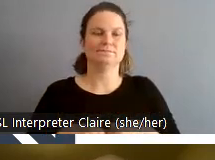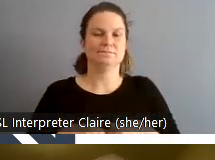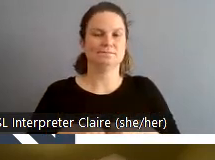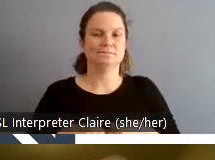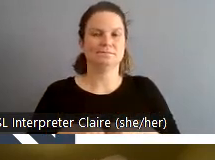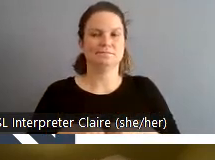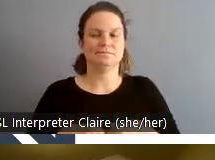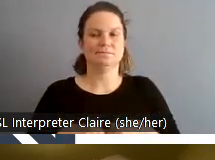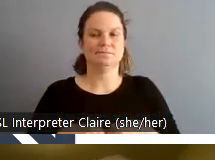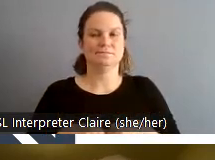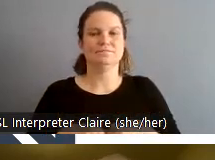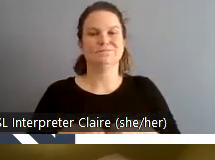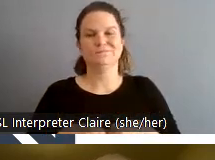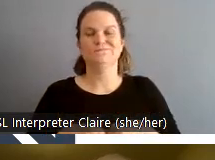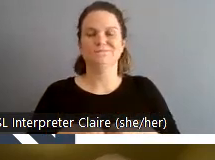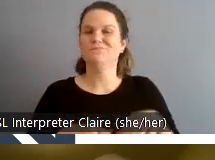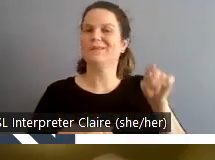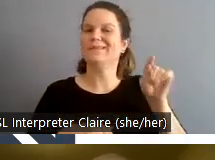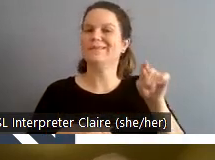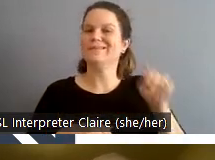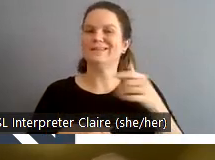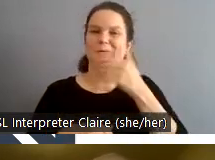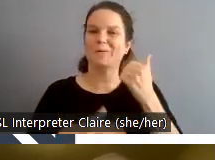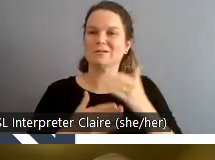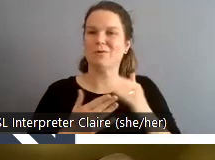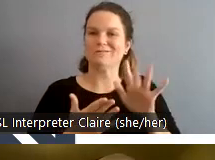this is what I think is the best part,